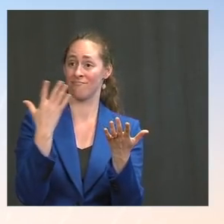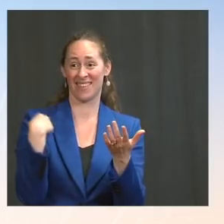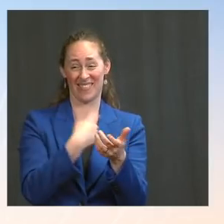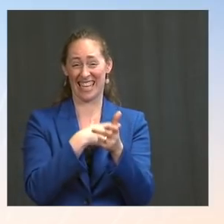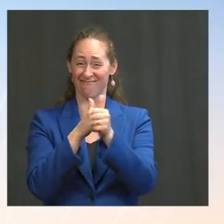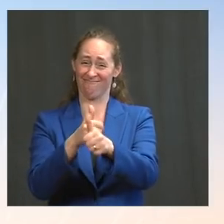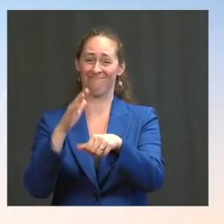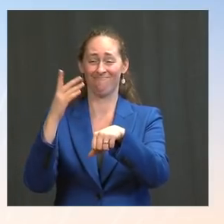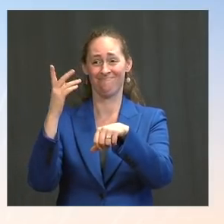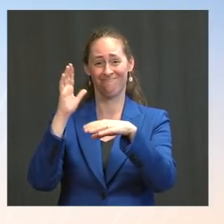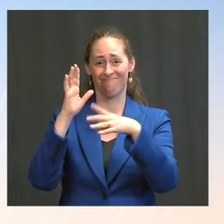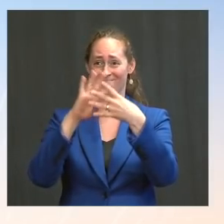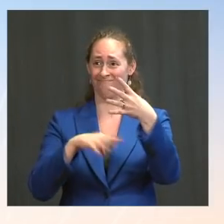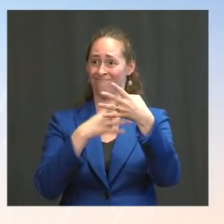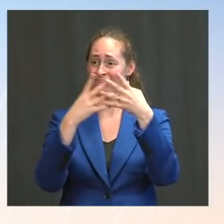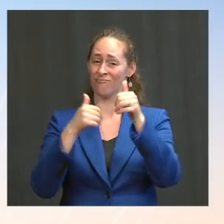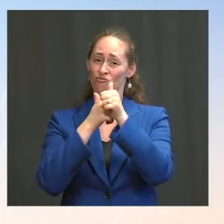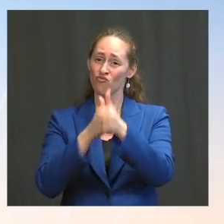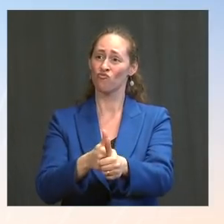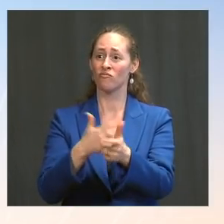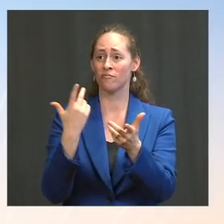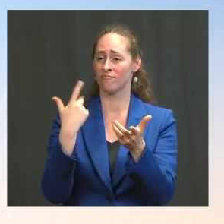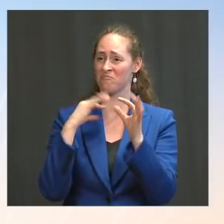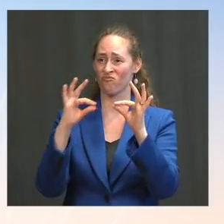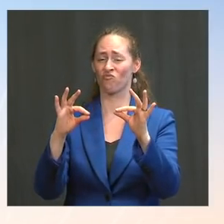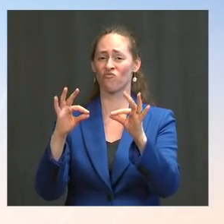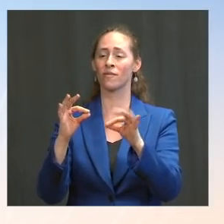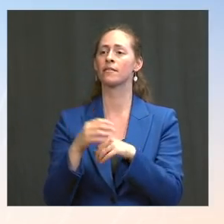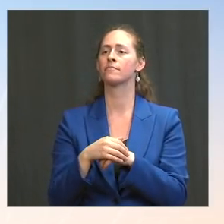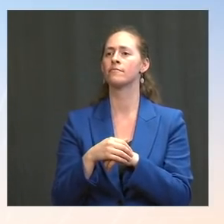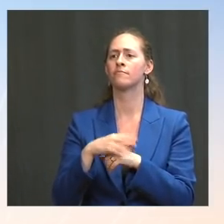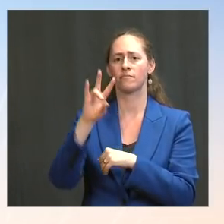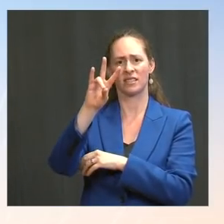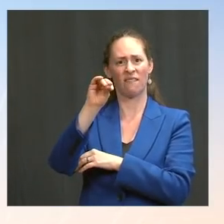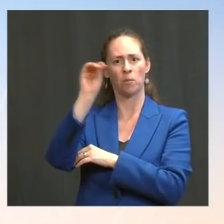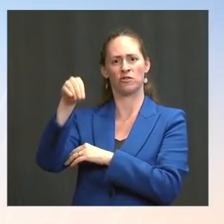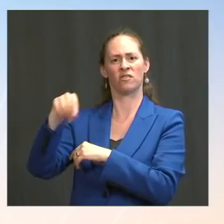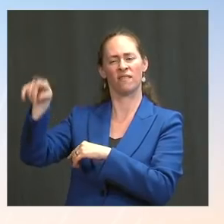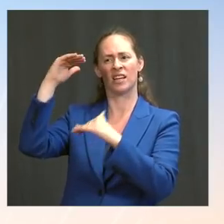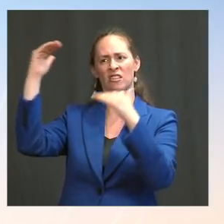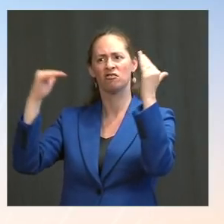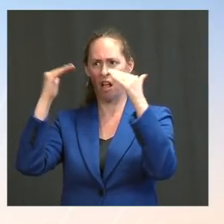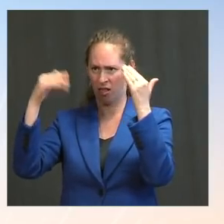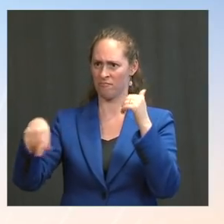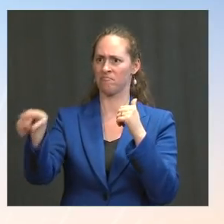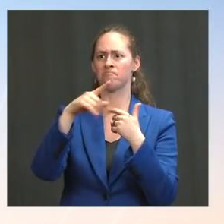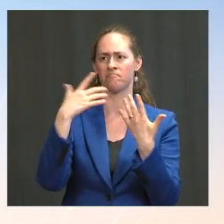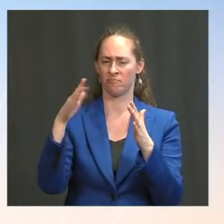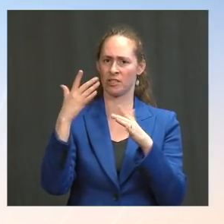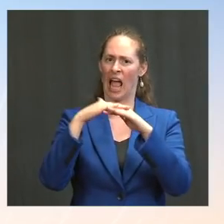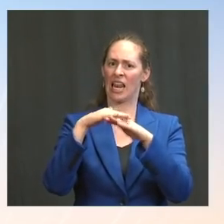to report that 70 percent of adults 27 and older have received at least one dose of the vaccine. That's a significant step forward --